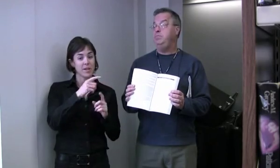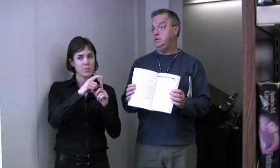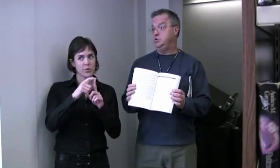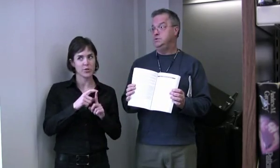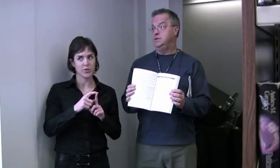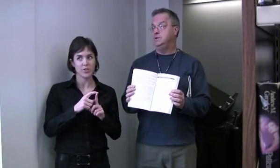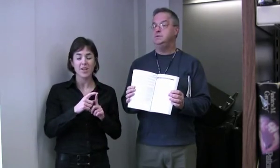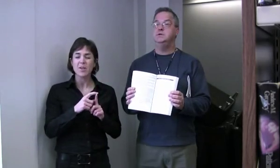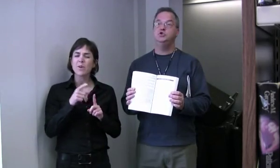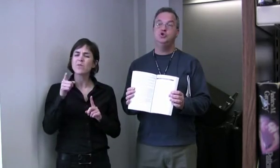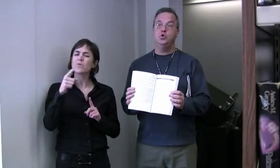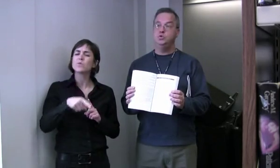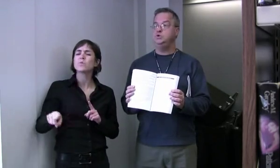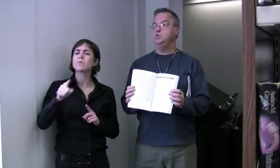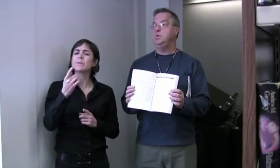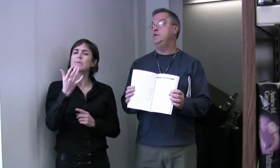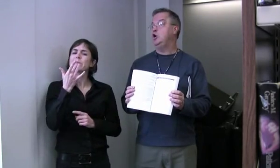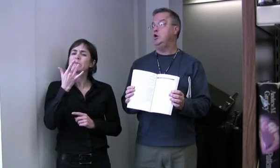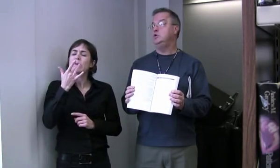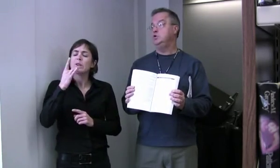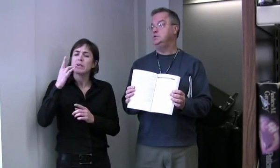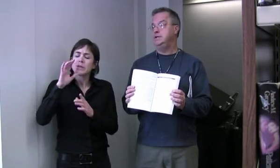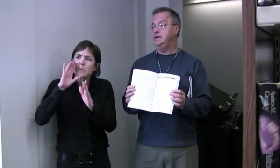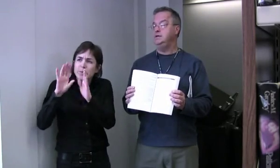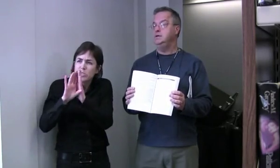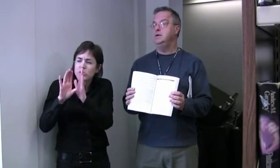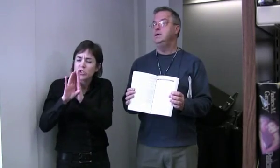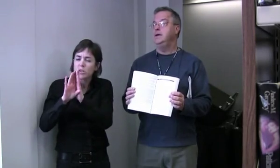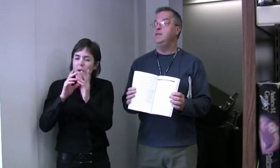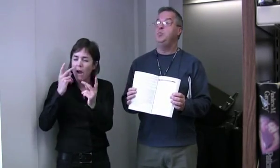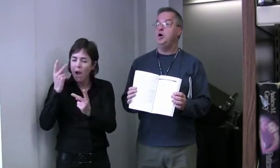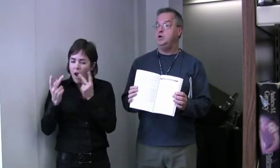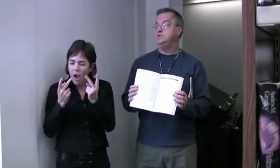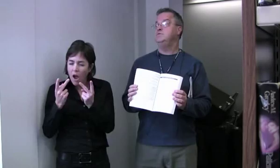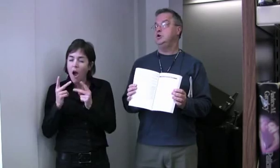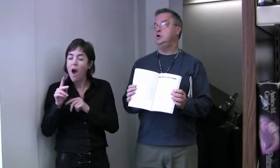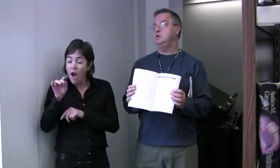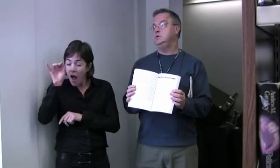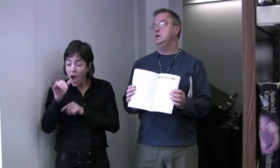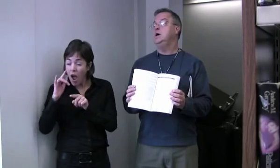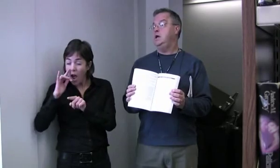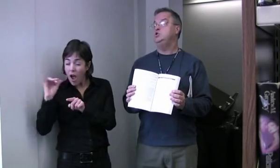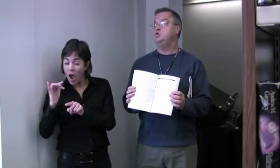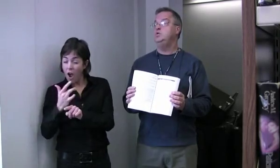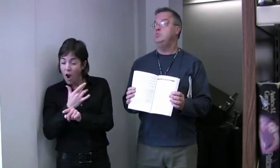for heart health, this is a great book. If you prefer a book with pictures